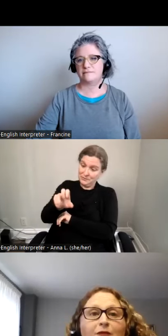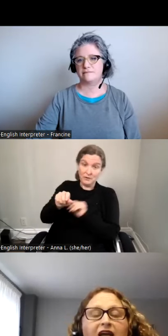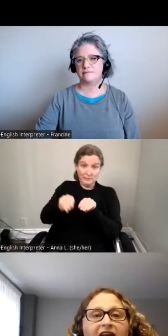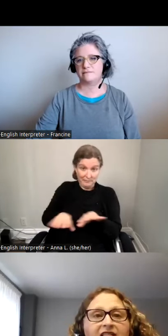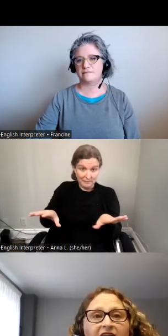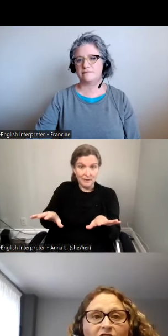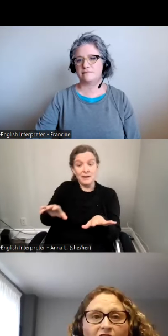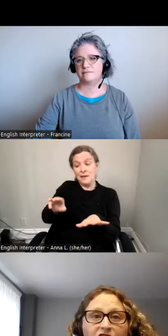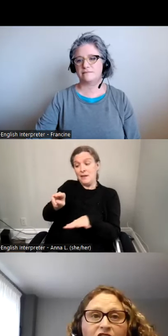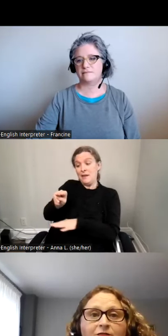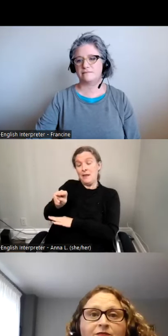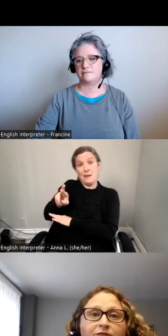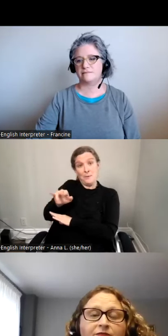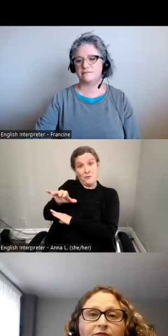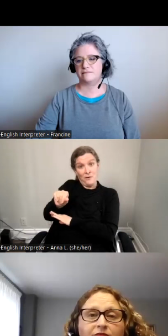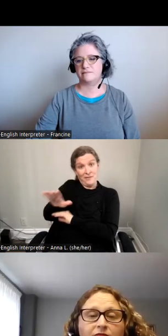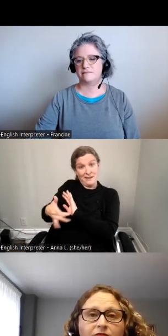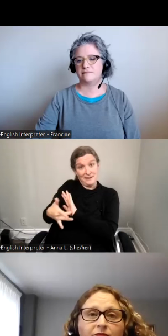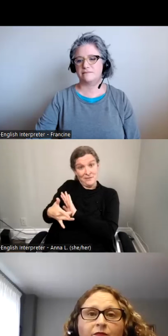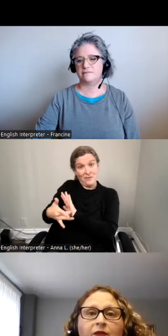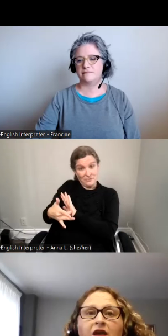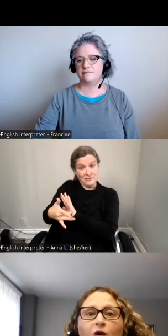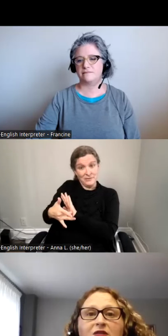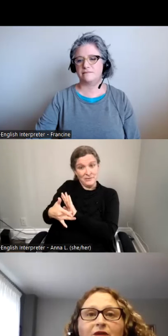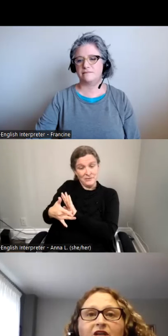In 2,000, and 2 to 2,003